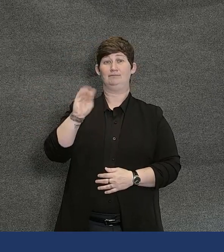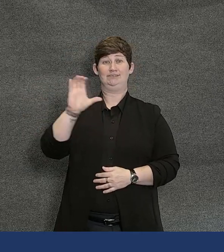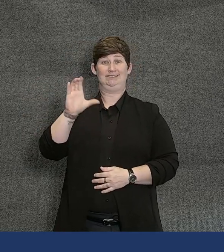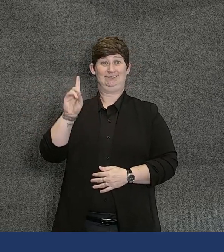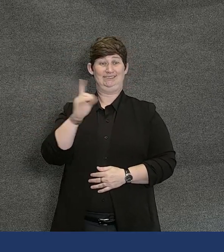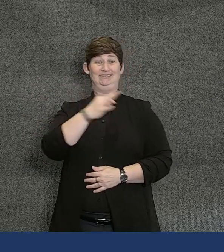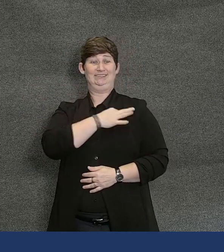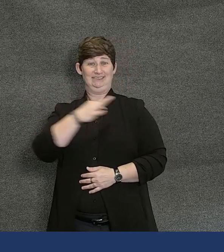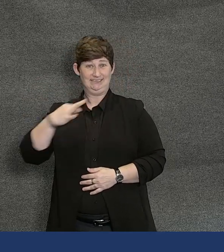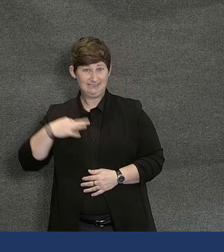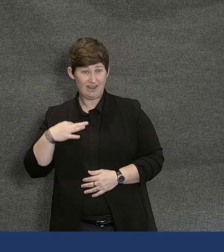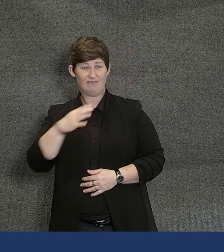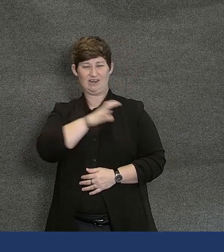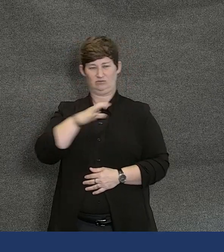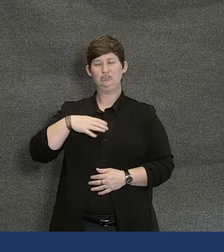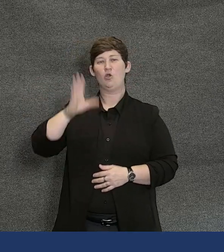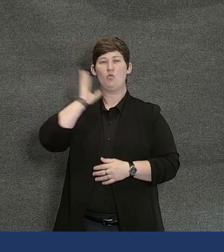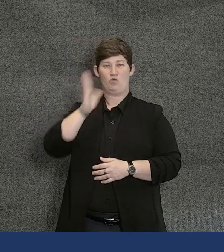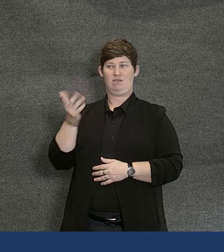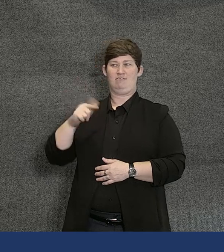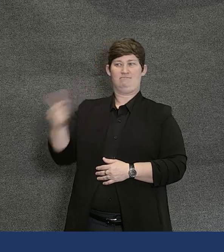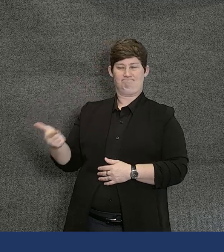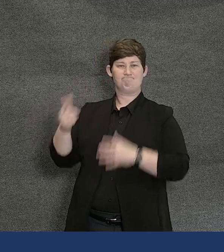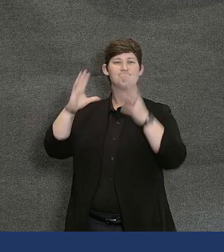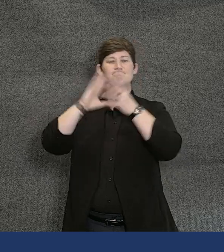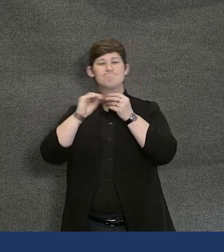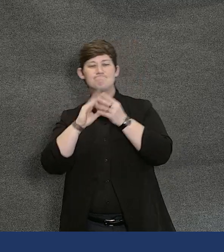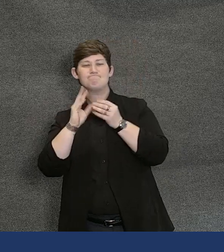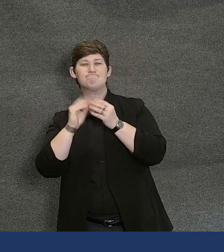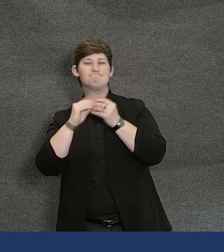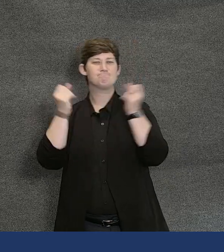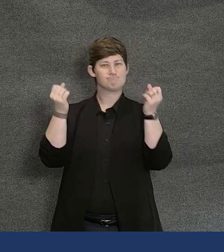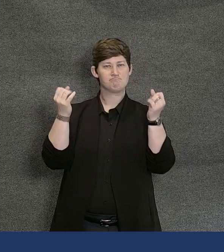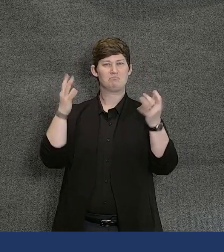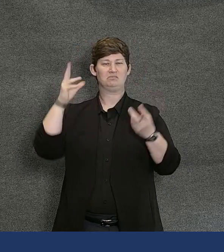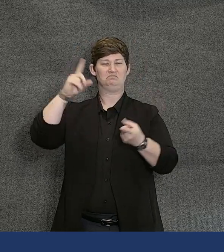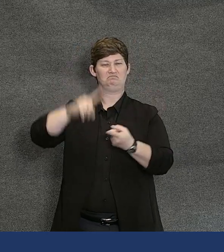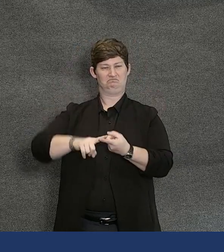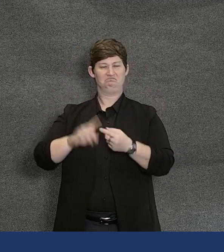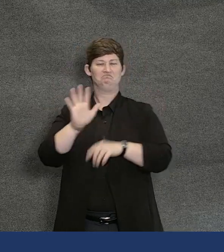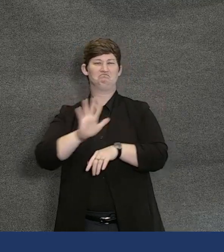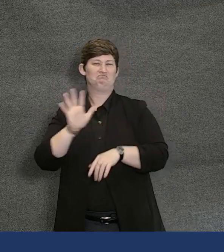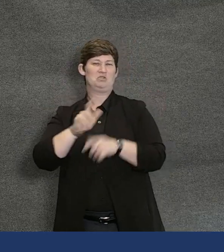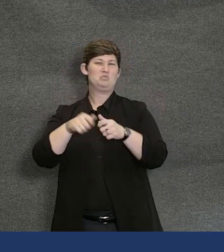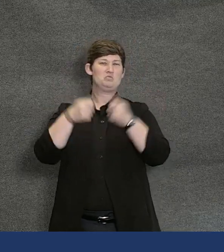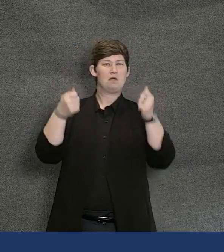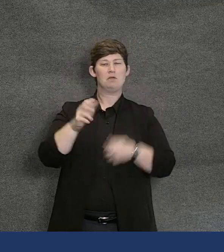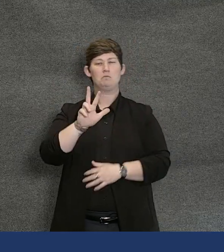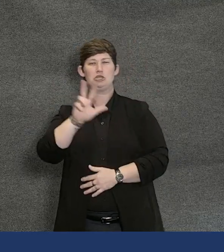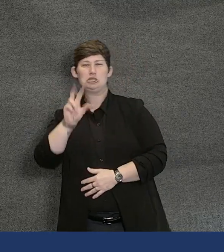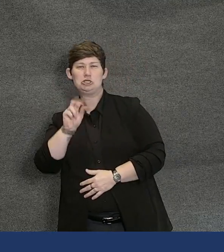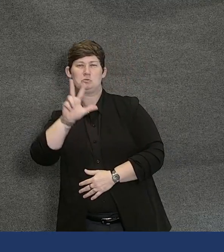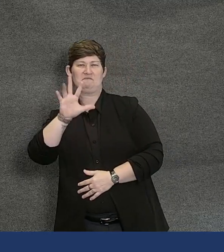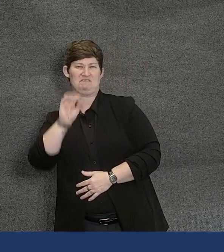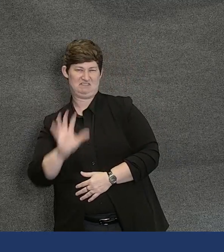We'll ask that you give your feedback on today's event at the end of the program. We hope you enjoy our forum.